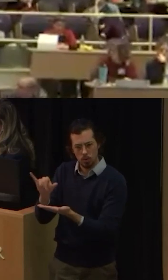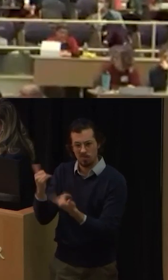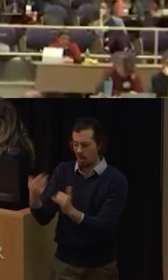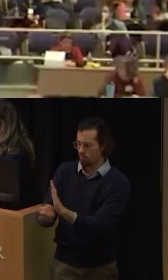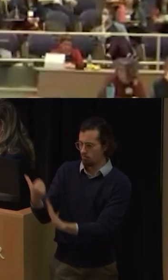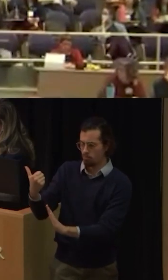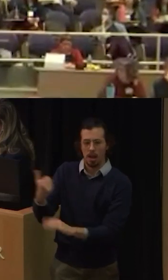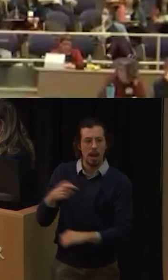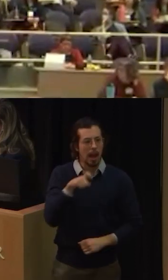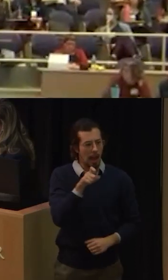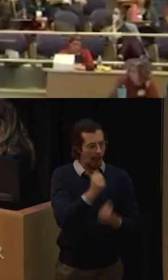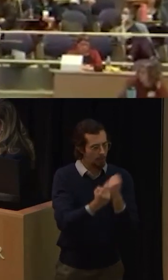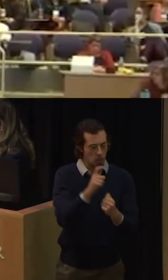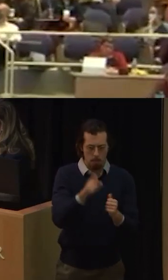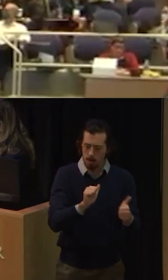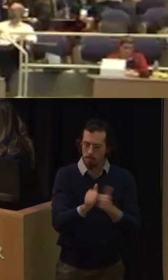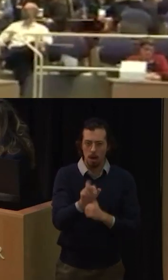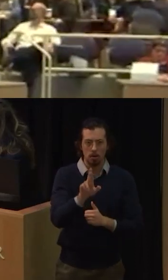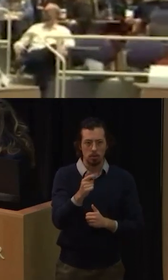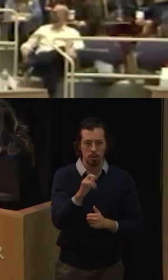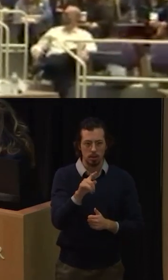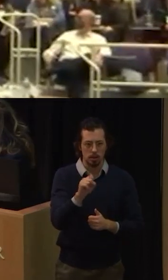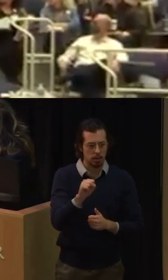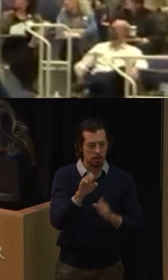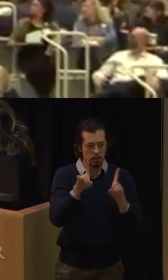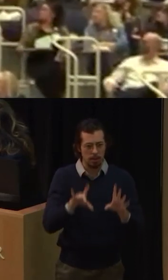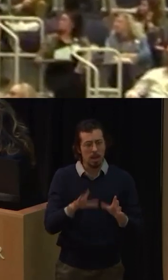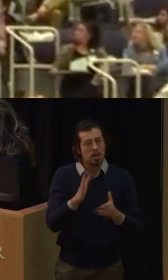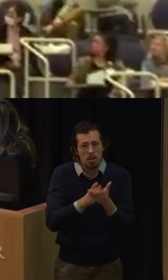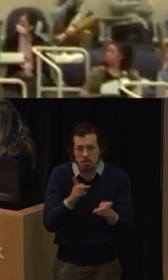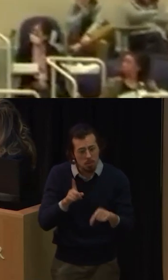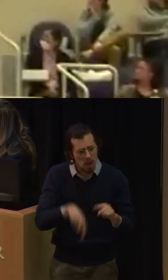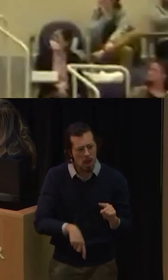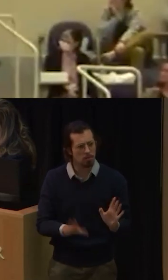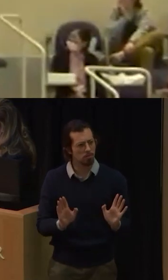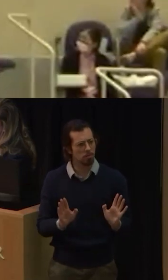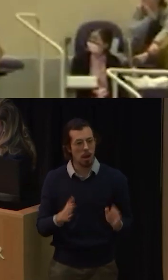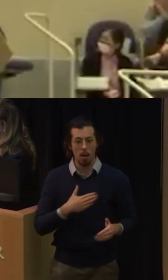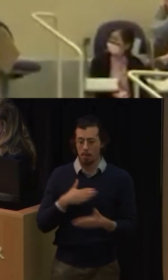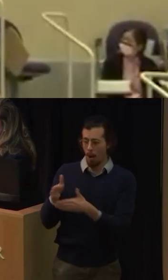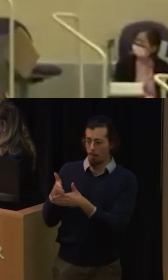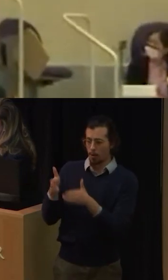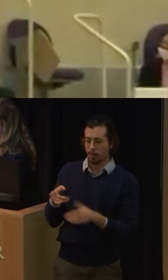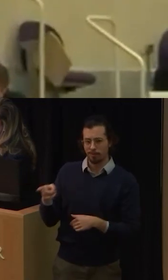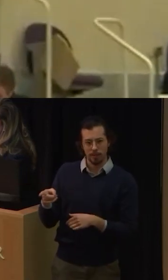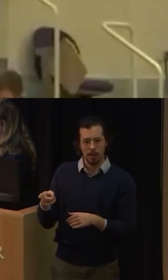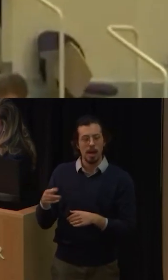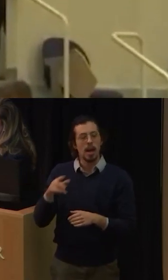Now everybody has to pass the Regents Exams, which, for some people, are not possible. You know, my partner is a heavy duty truck mechanic.